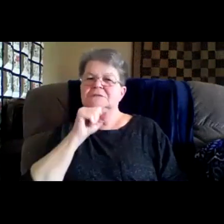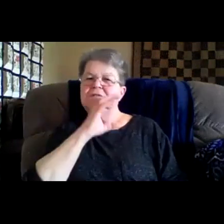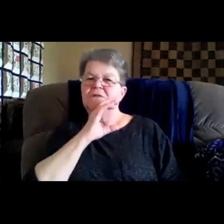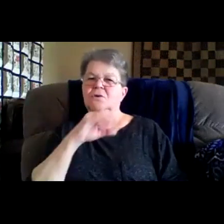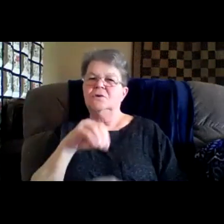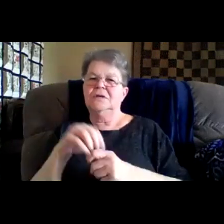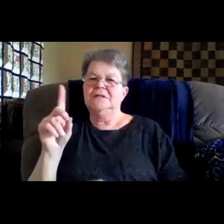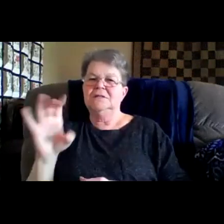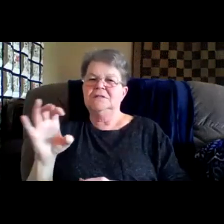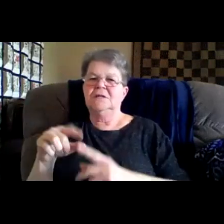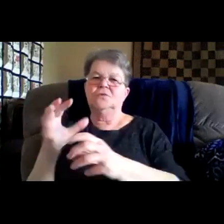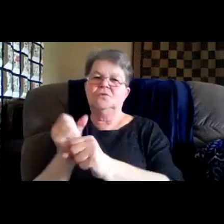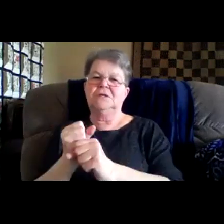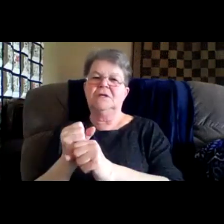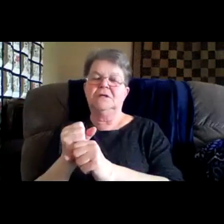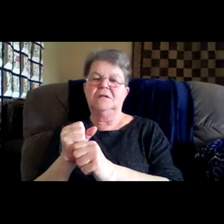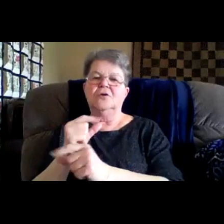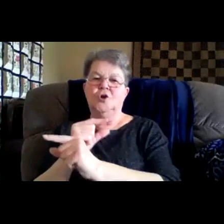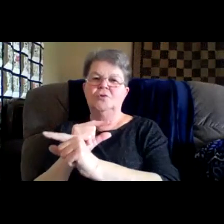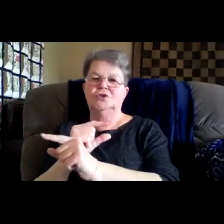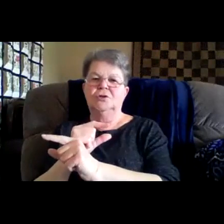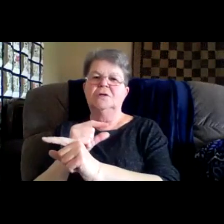to have a guardianship terminated in favor of supported decision-making.